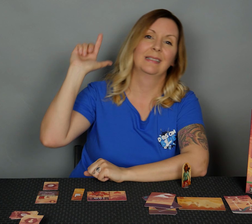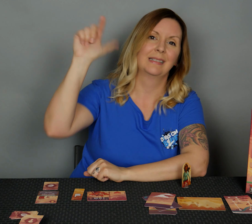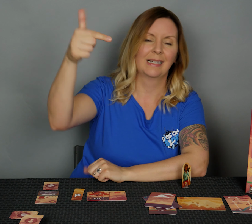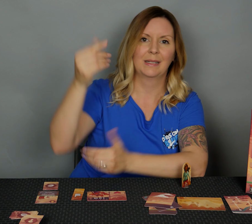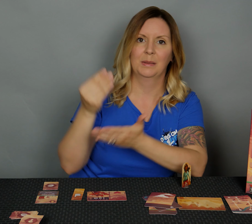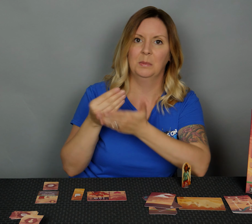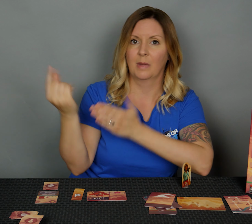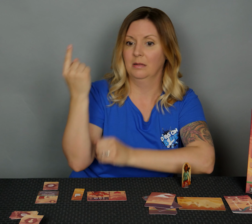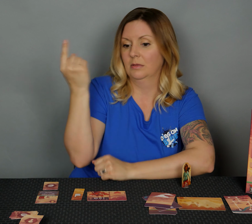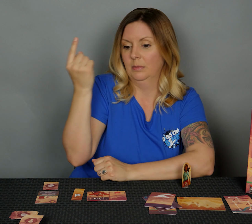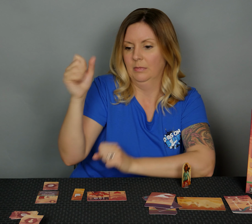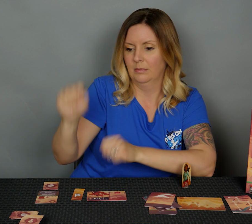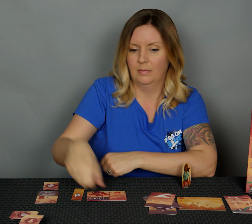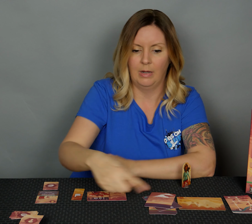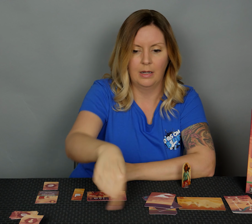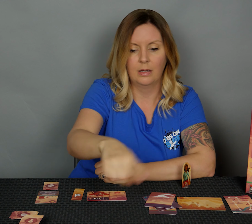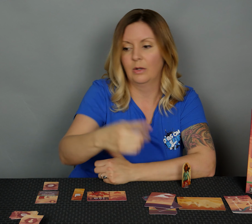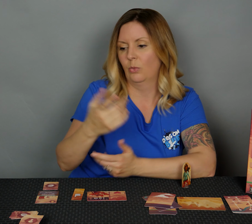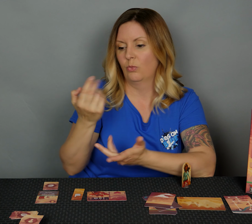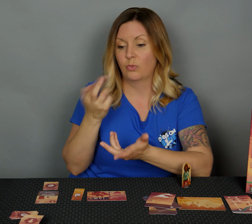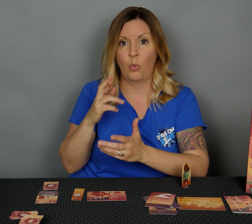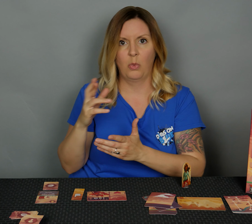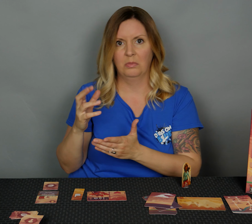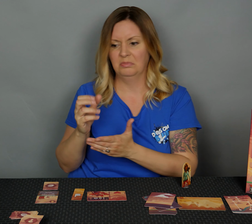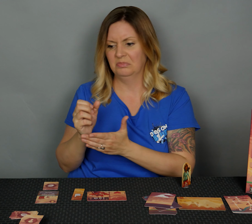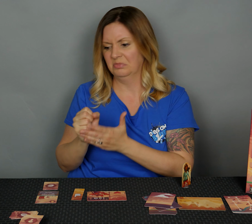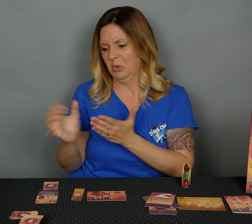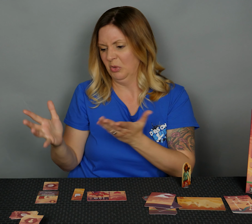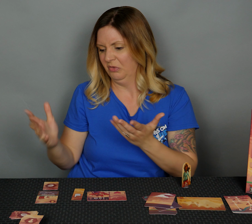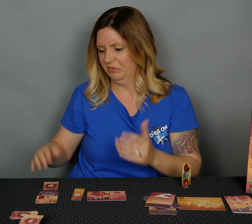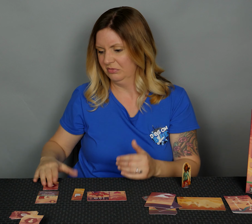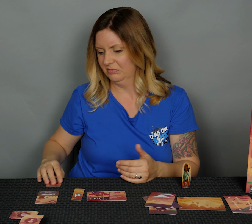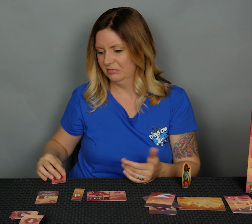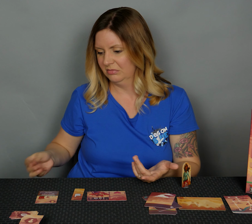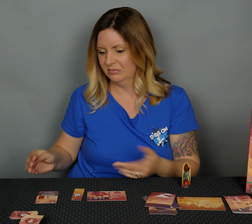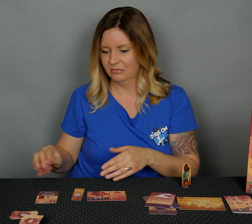You can use the treasure to buy something or discard it and replace it with a new one